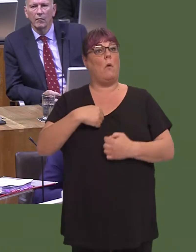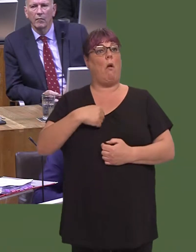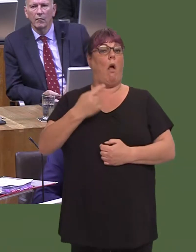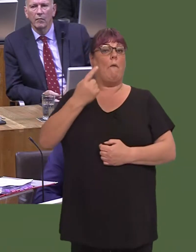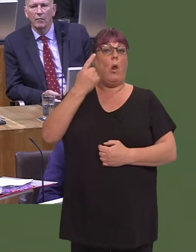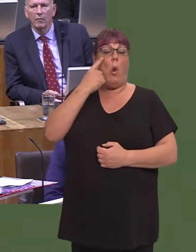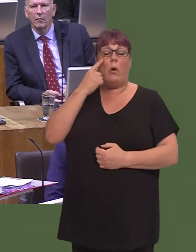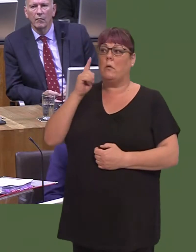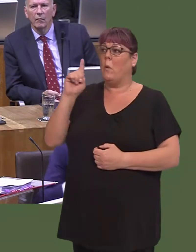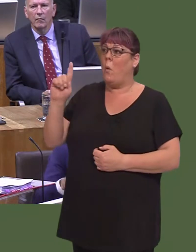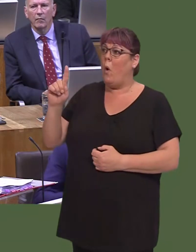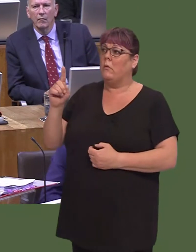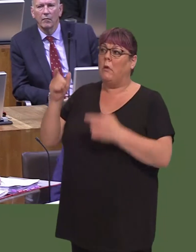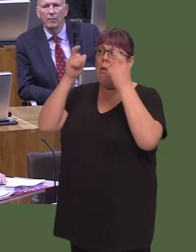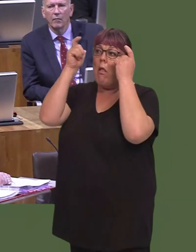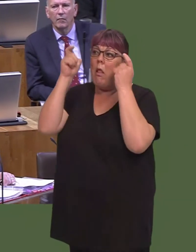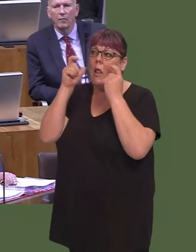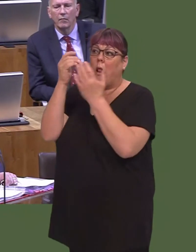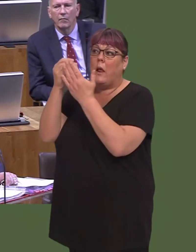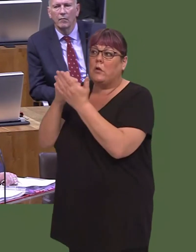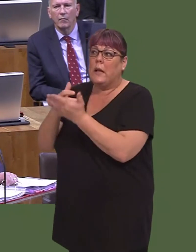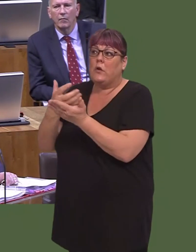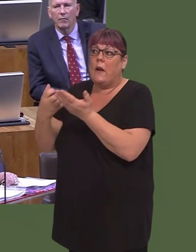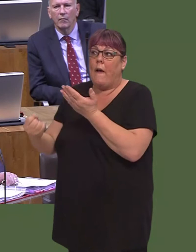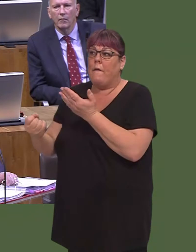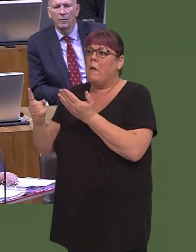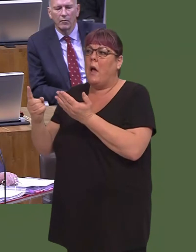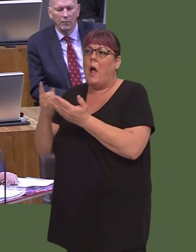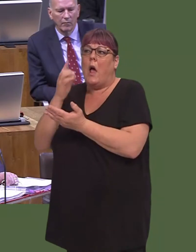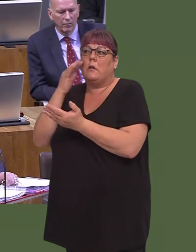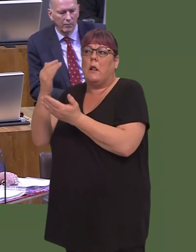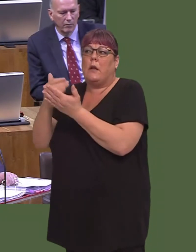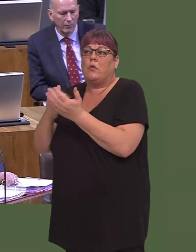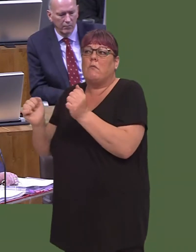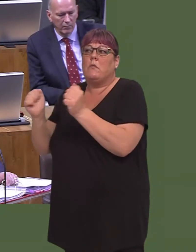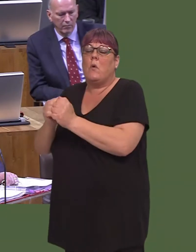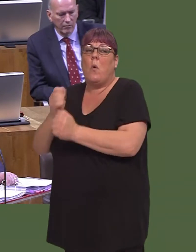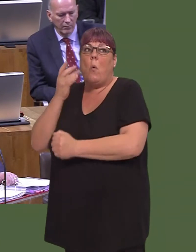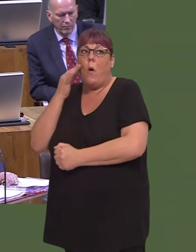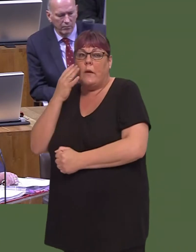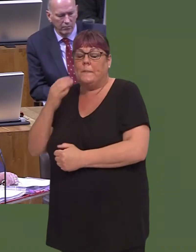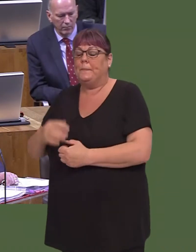there. A lot of people, of course, were delighted with what they saw there. I've always said